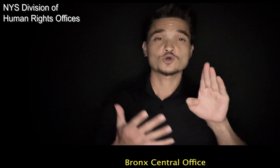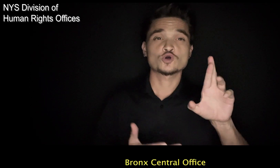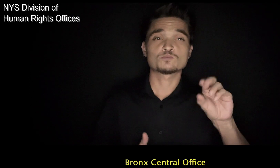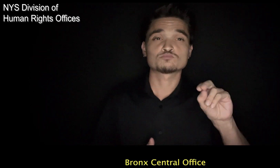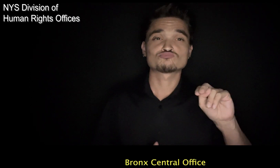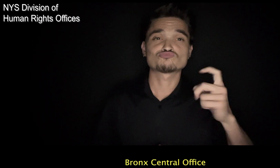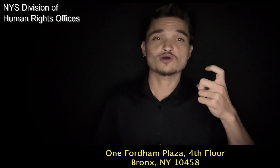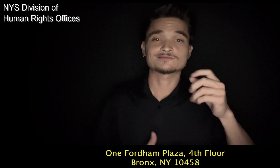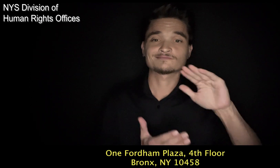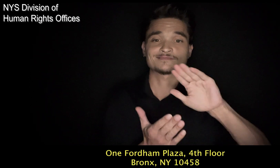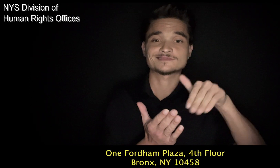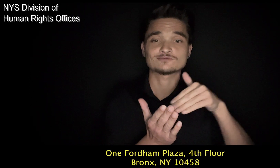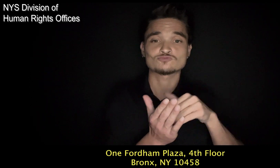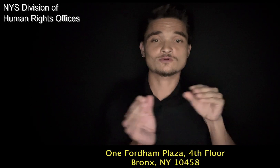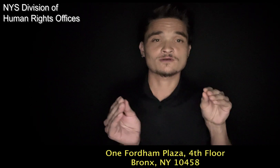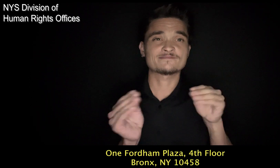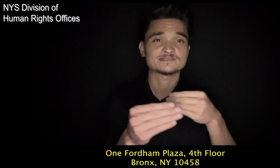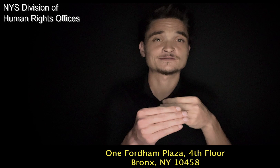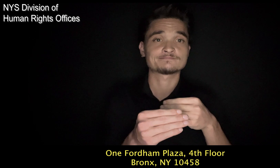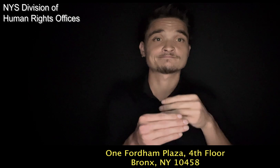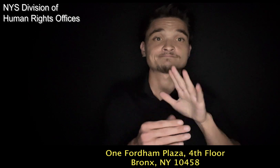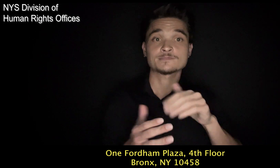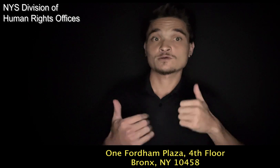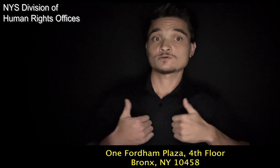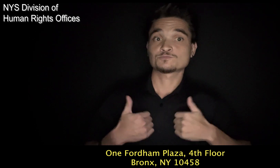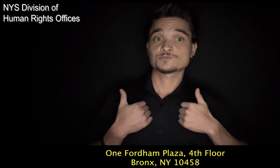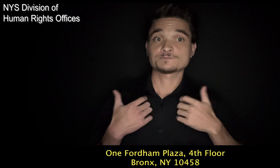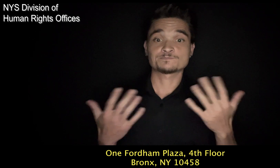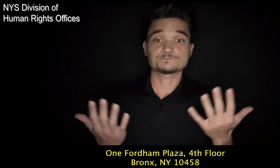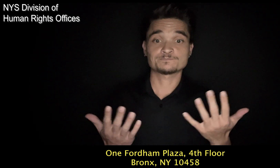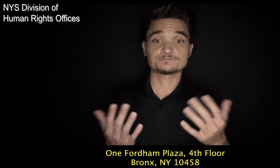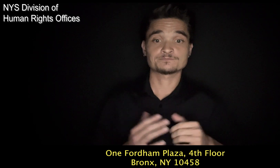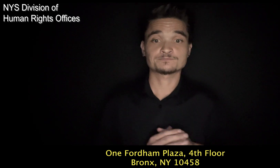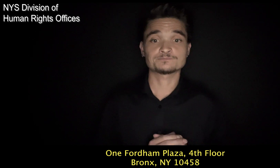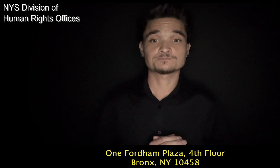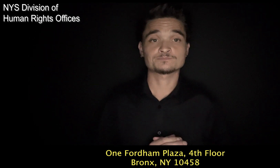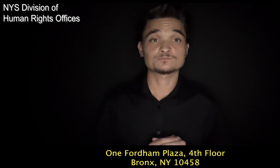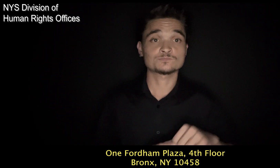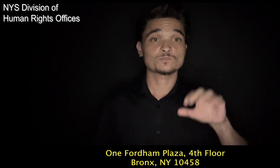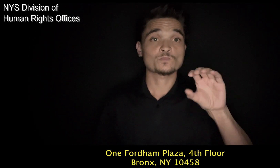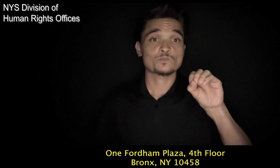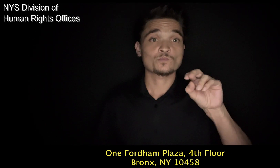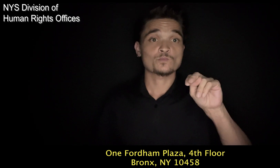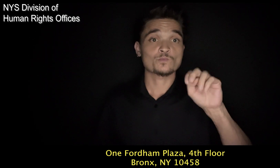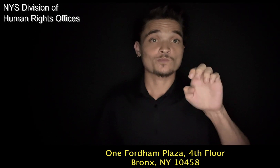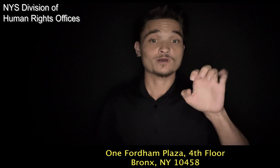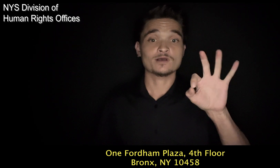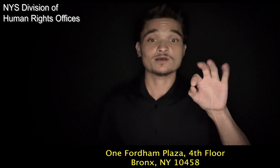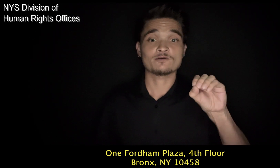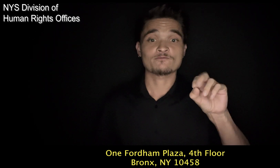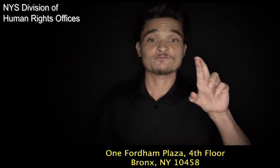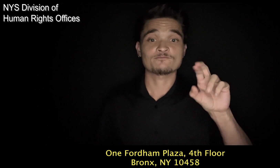Bronx Central Office One Fordham Plaza, 4th Floor Bronx, NY 10458